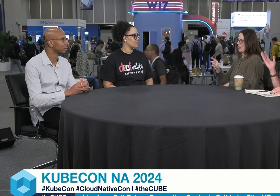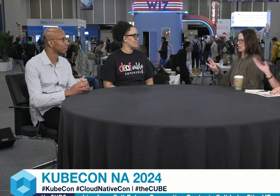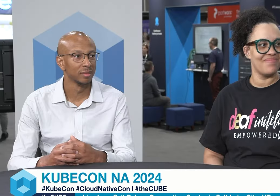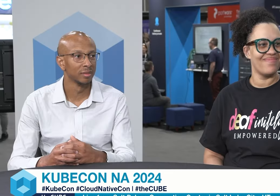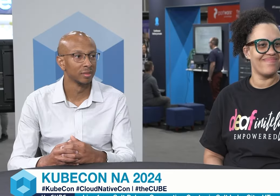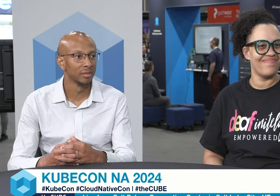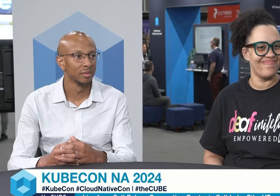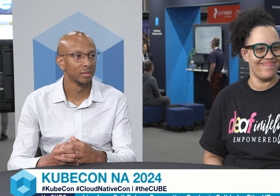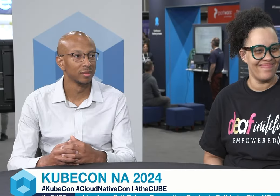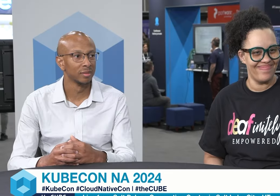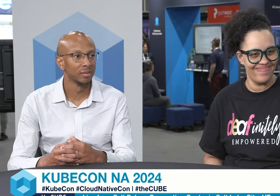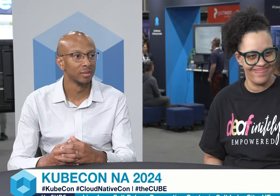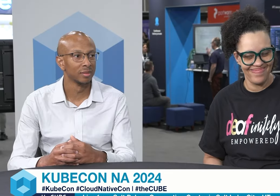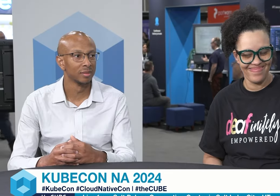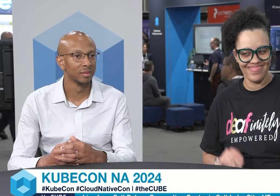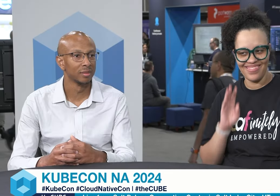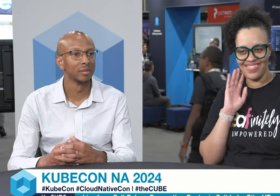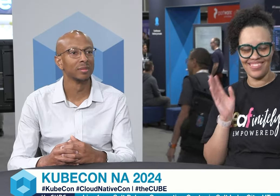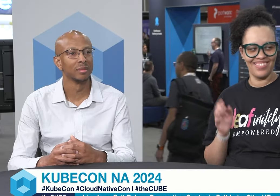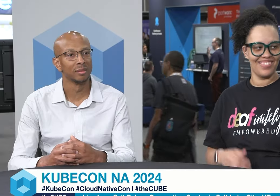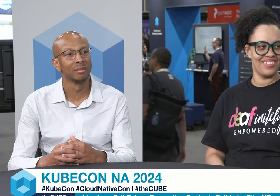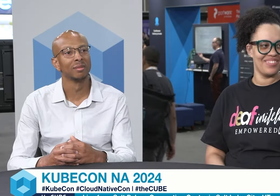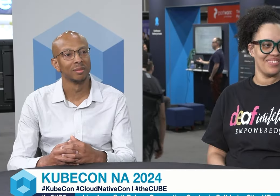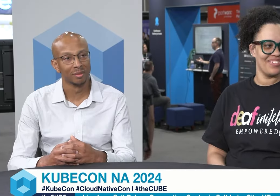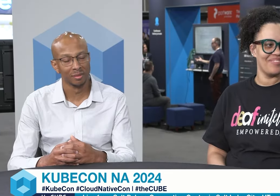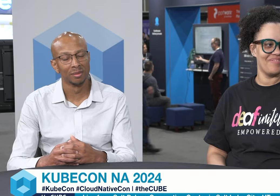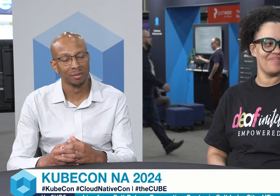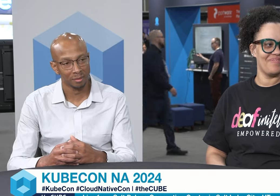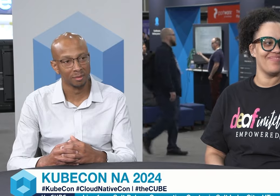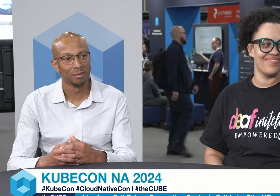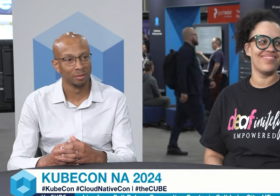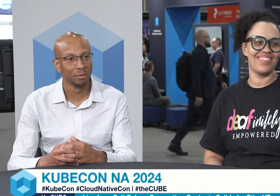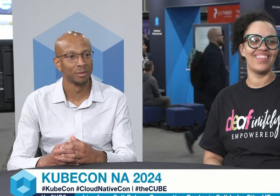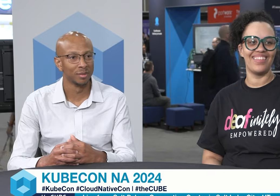Destiny and Travis, thank you so much for joining us today. Hi.